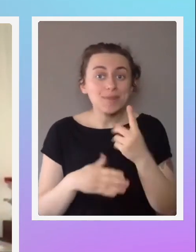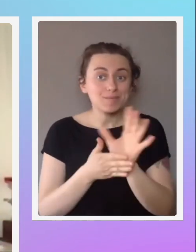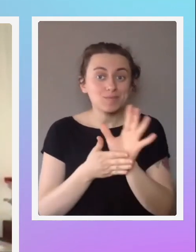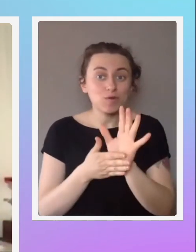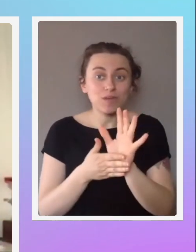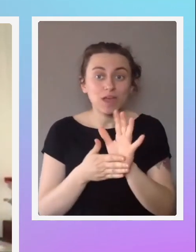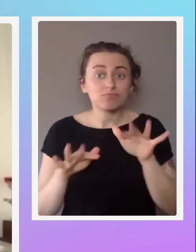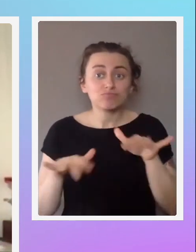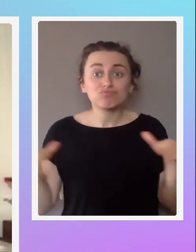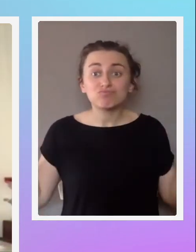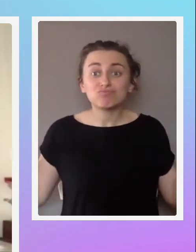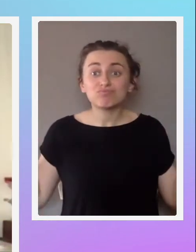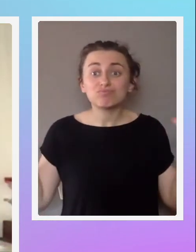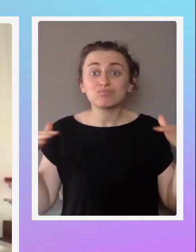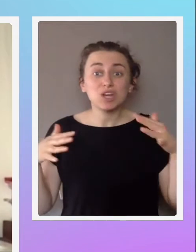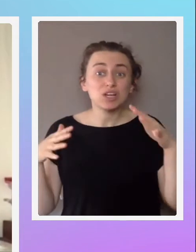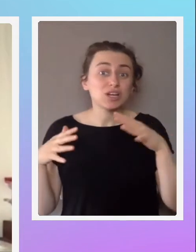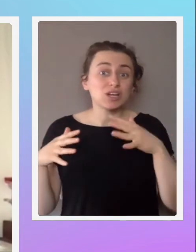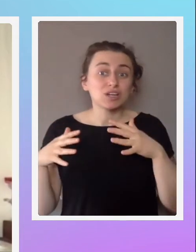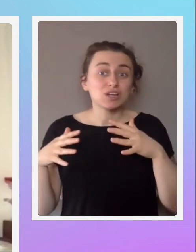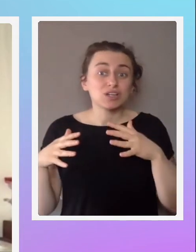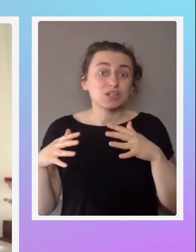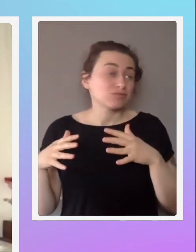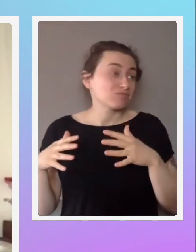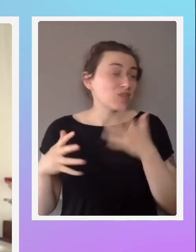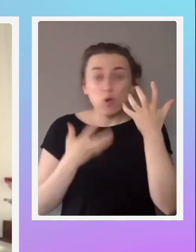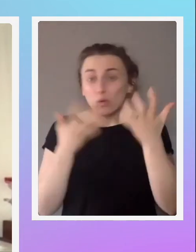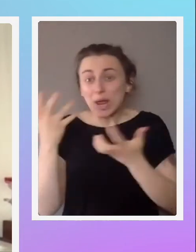and not the screaming three year old who's two seats away.